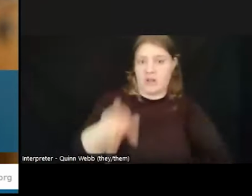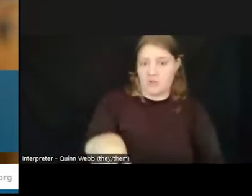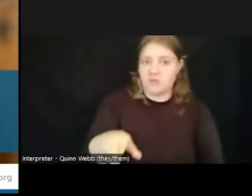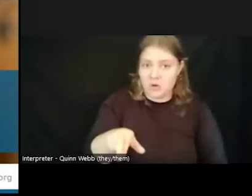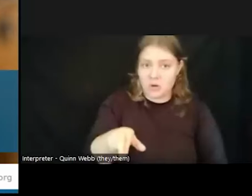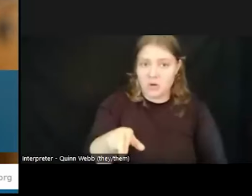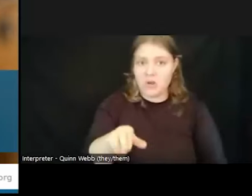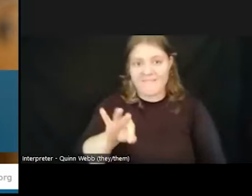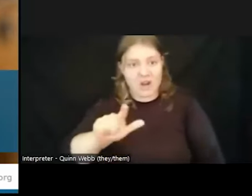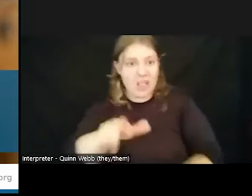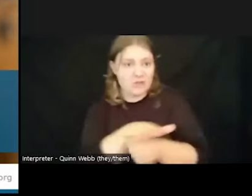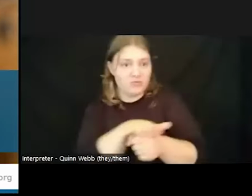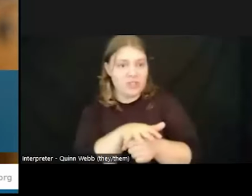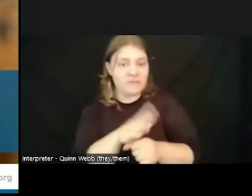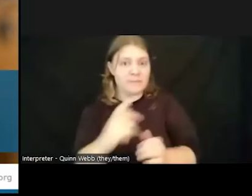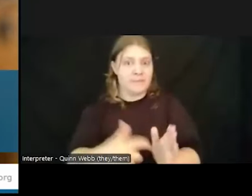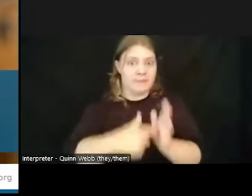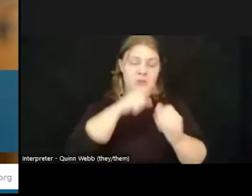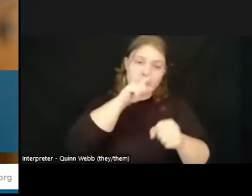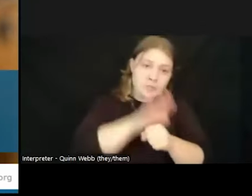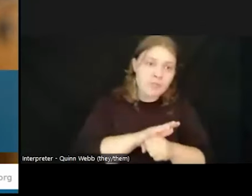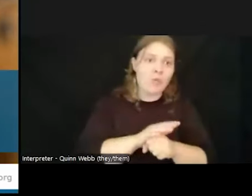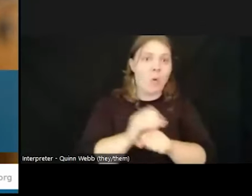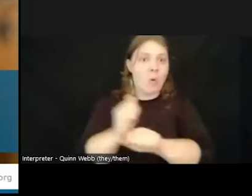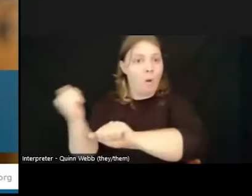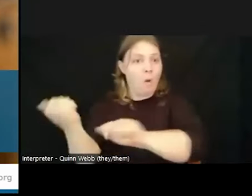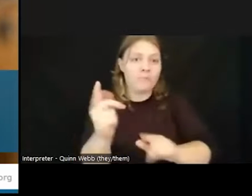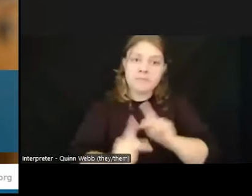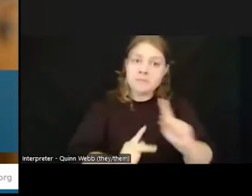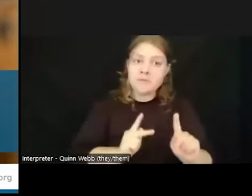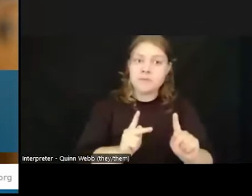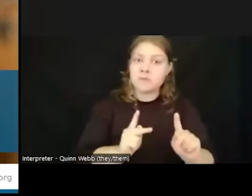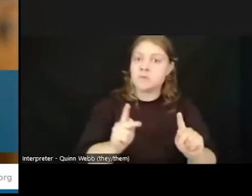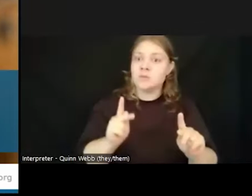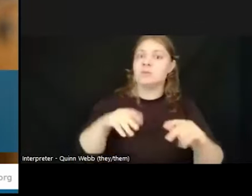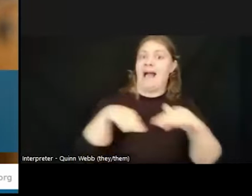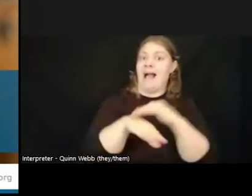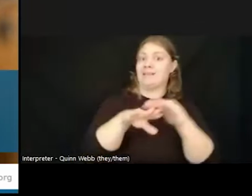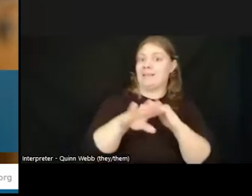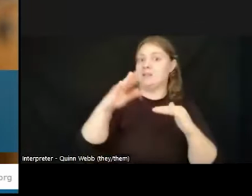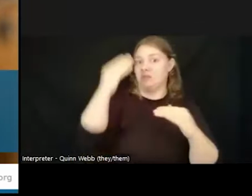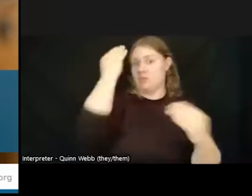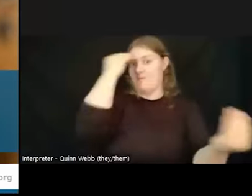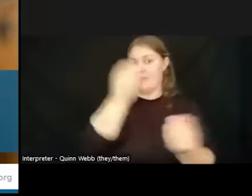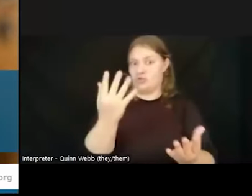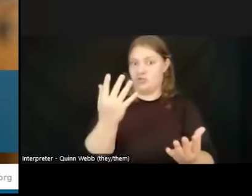and we have to make sure that everyone has the accessibility to the information in the language